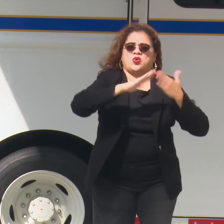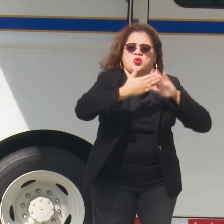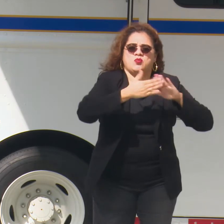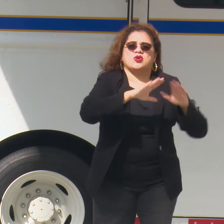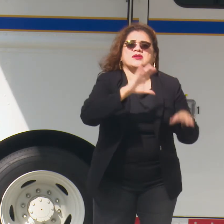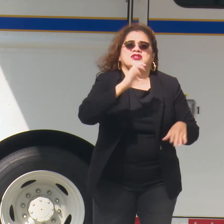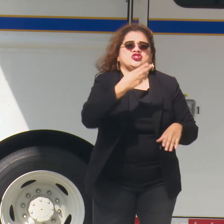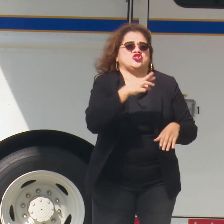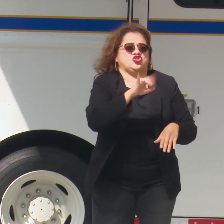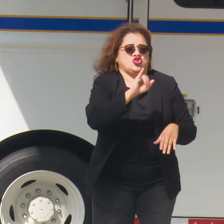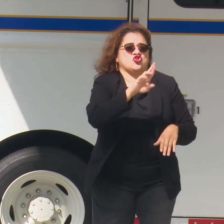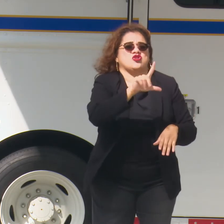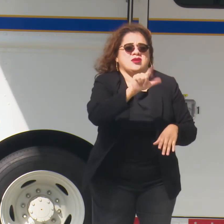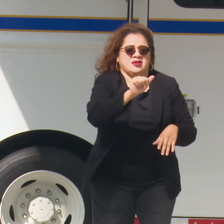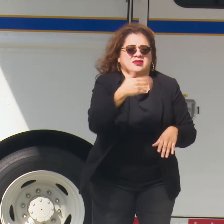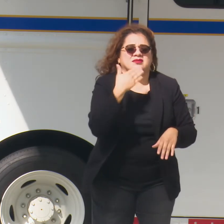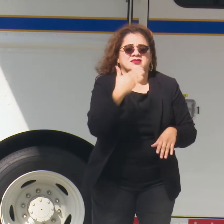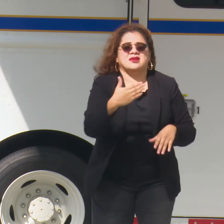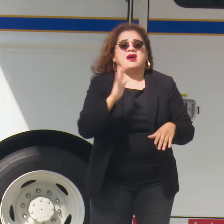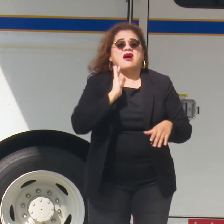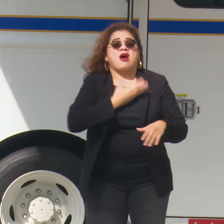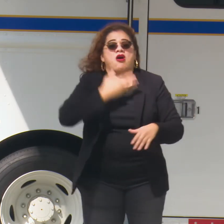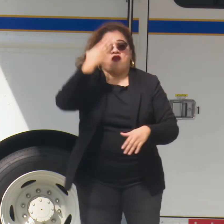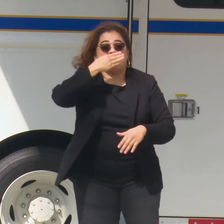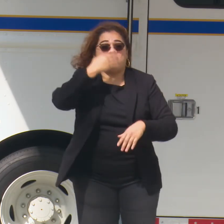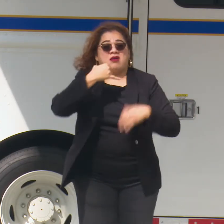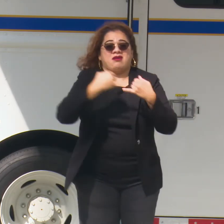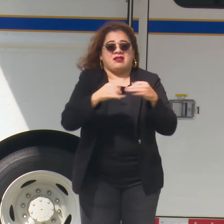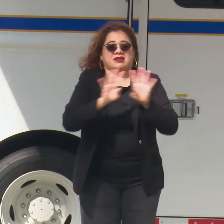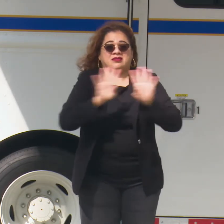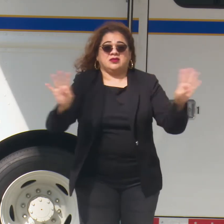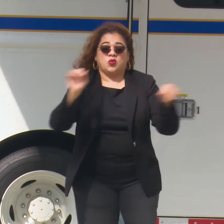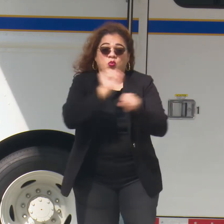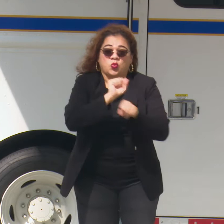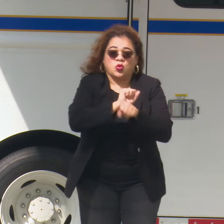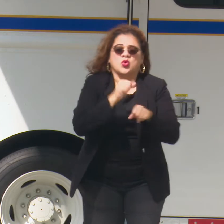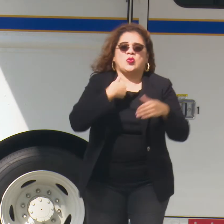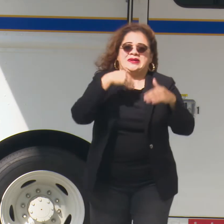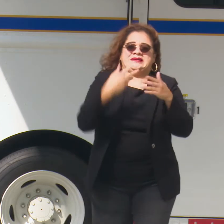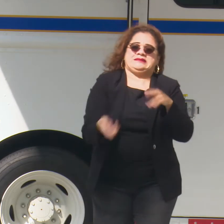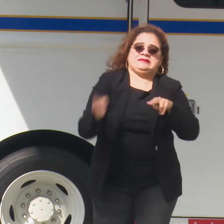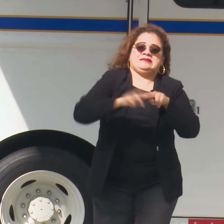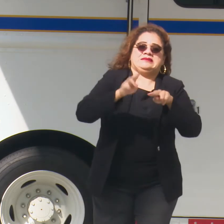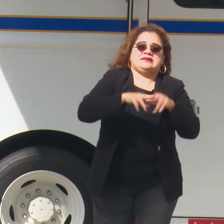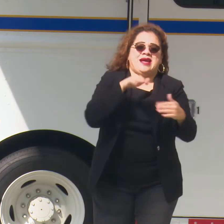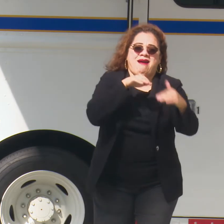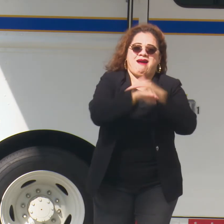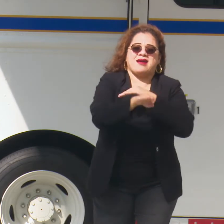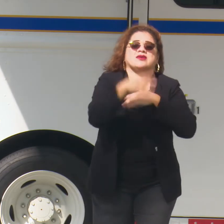directors and all of our frontline workers here to ensure that we're increasing the access for our communities